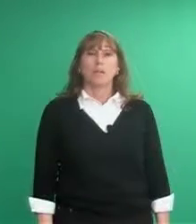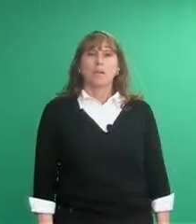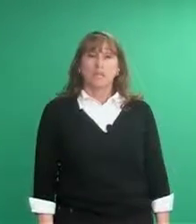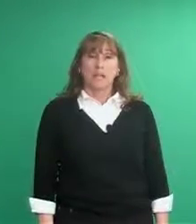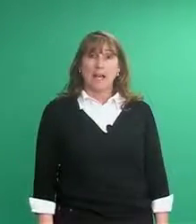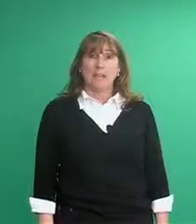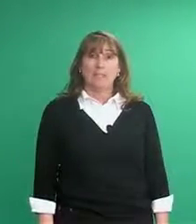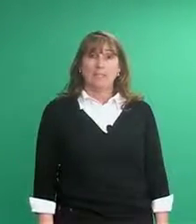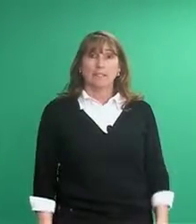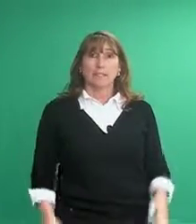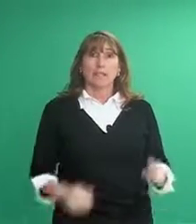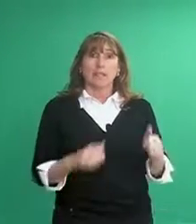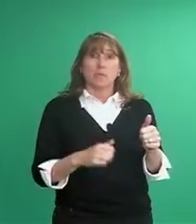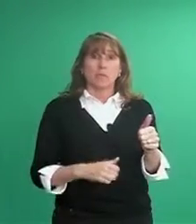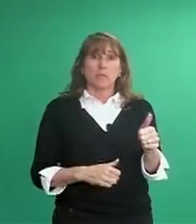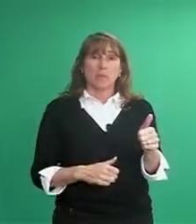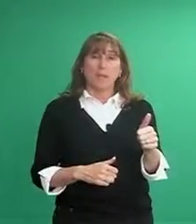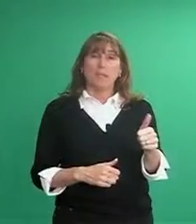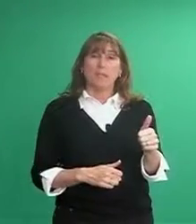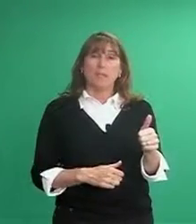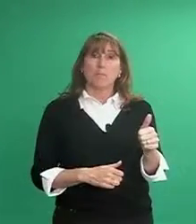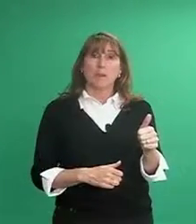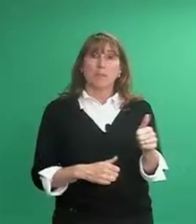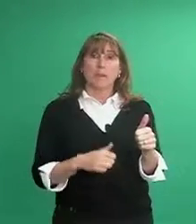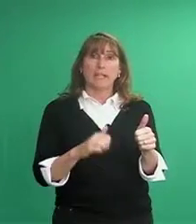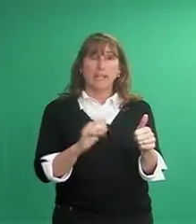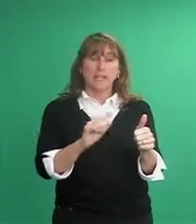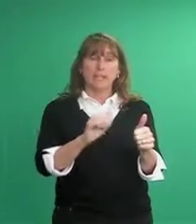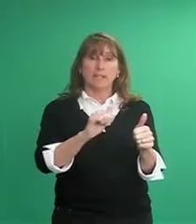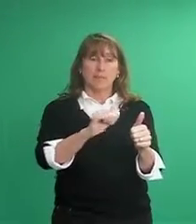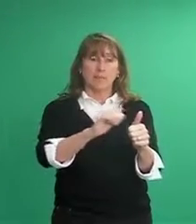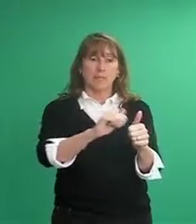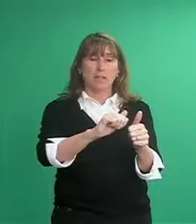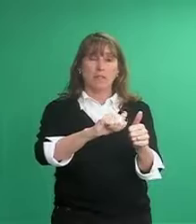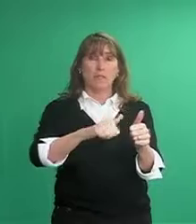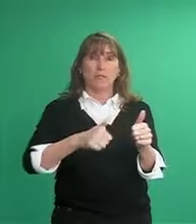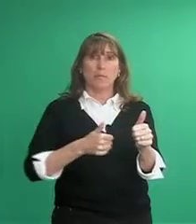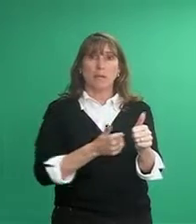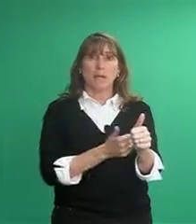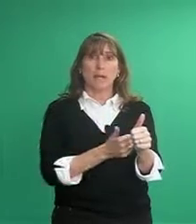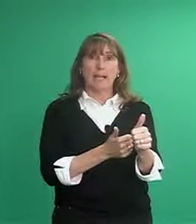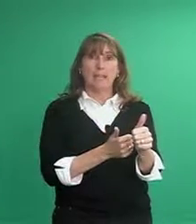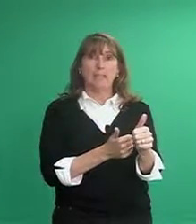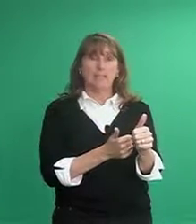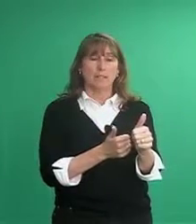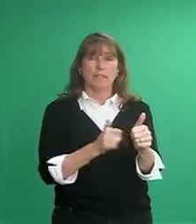behind start with your base hand in the modified A dominant moves behind